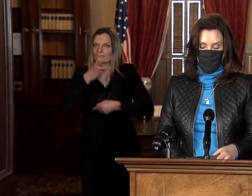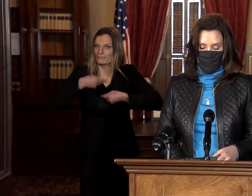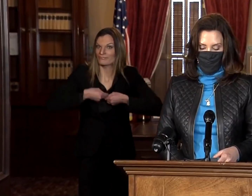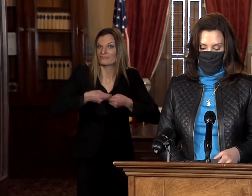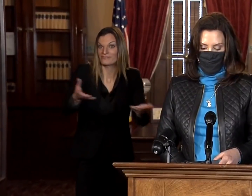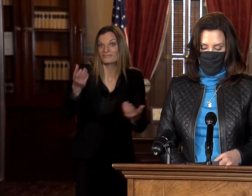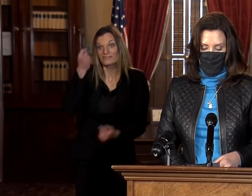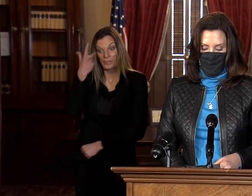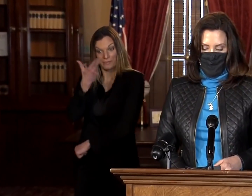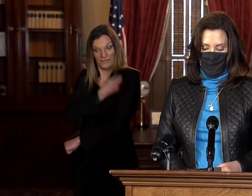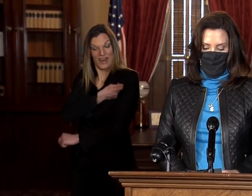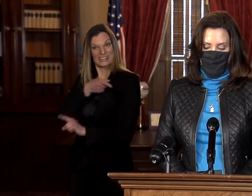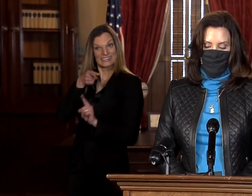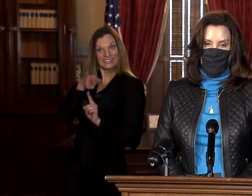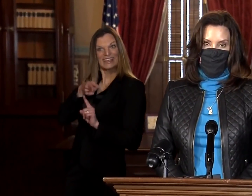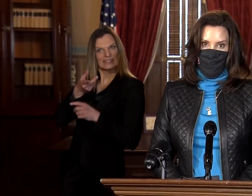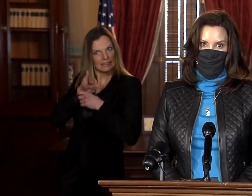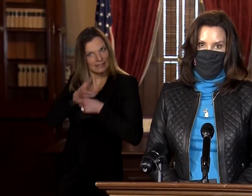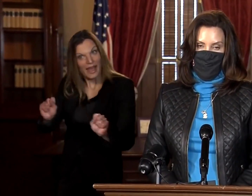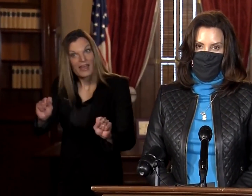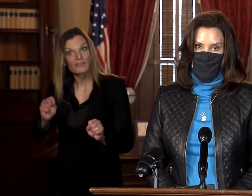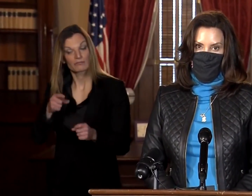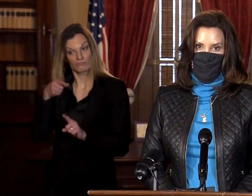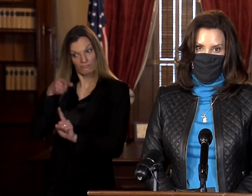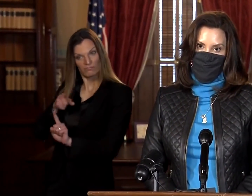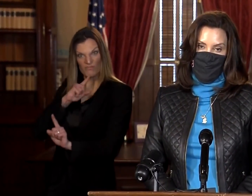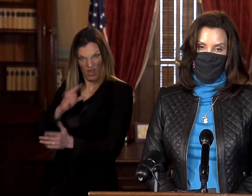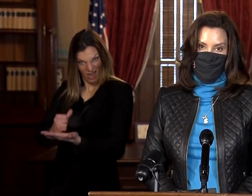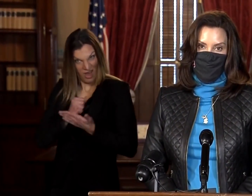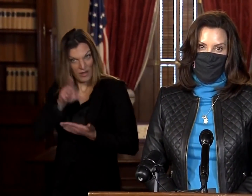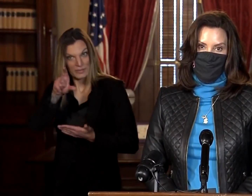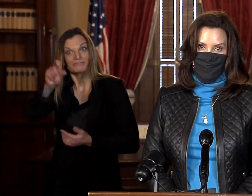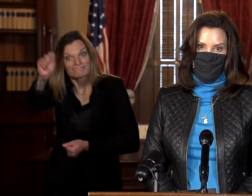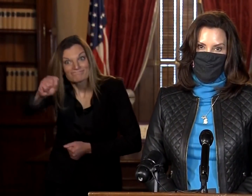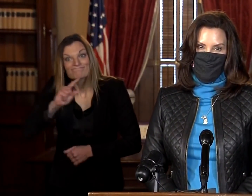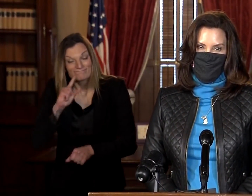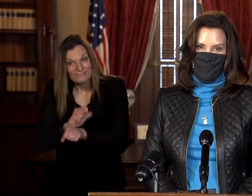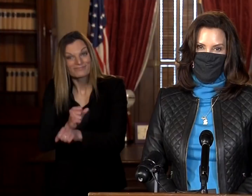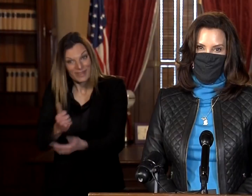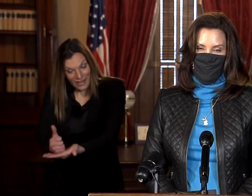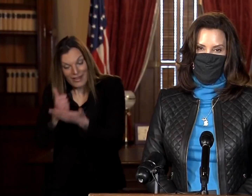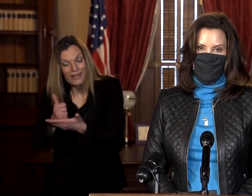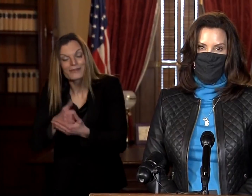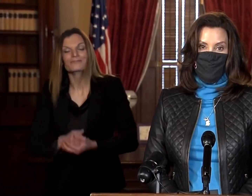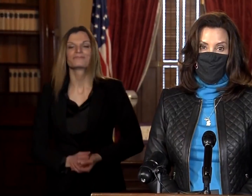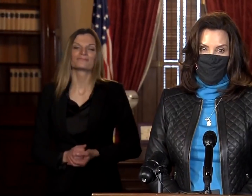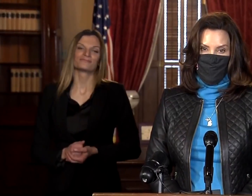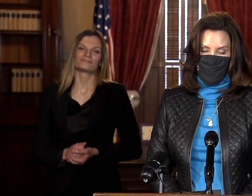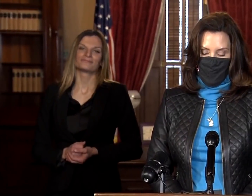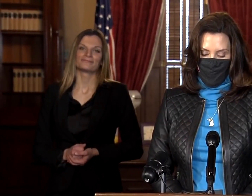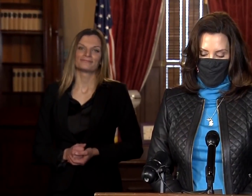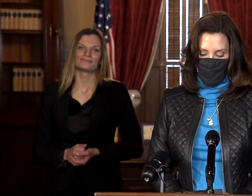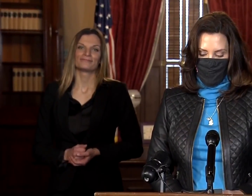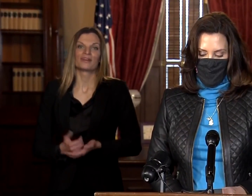So as we work to distribute the safe and effective Vaccines that safe and effective Vaccines that are now on the market, it is are now on the market, it is more important than ever that we